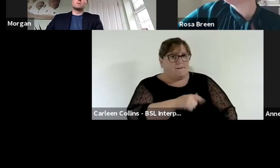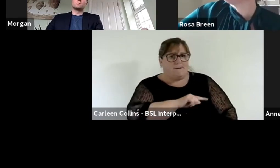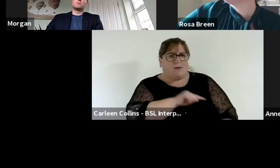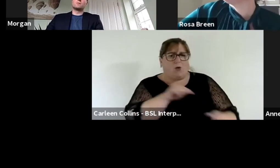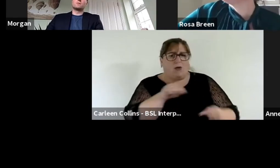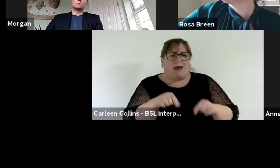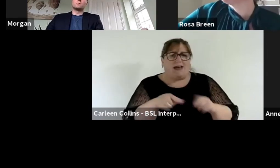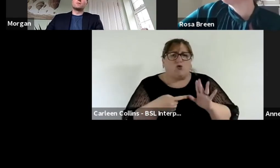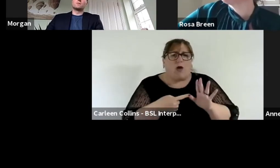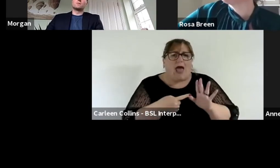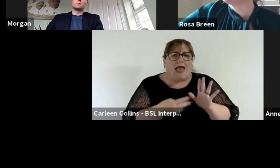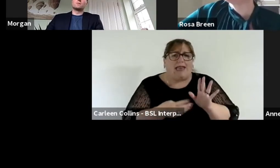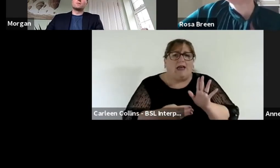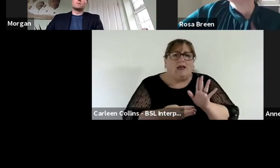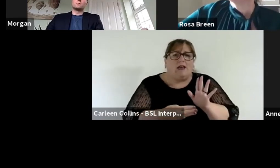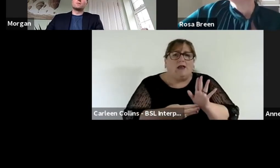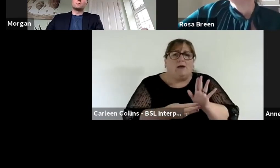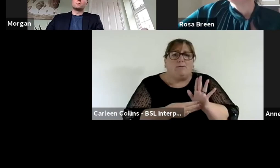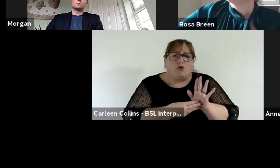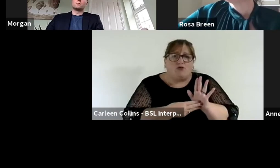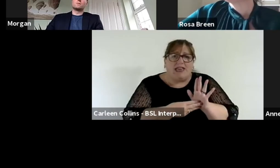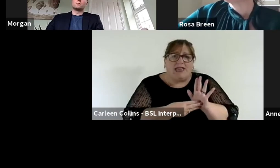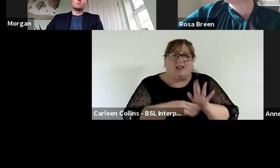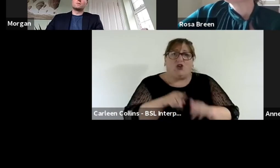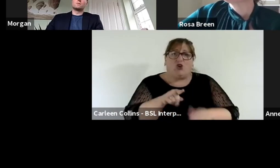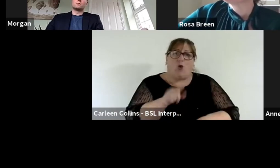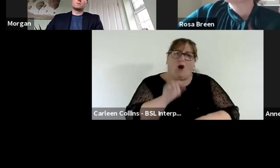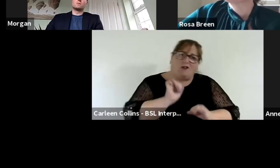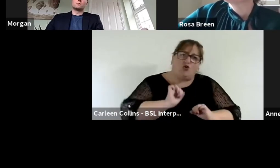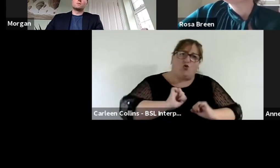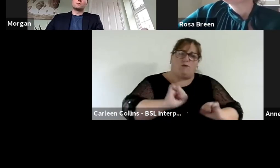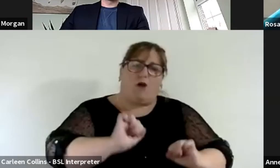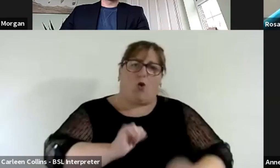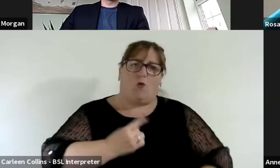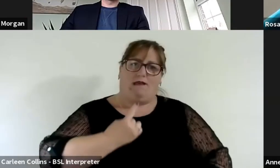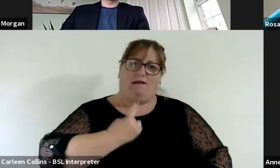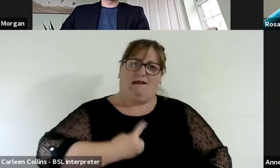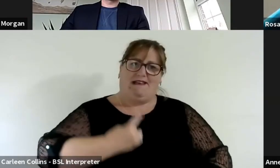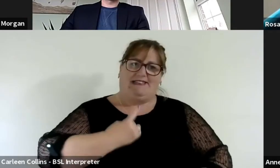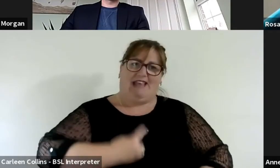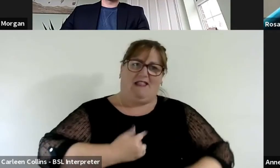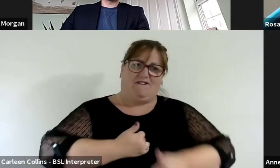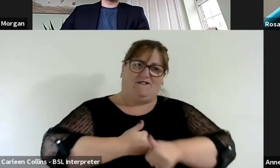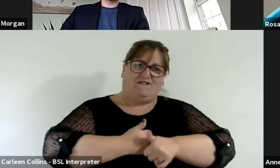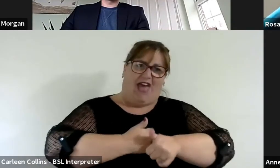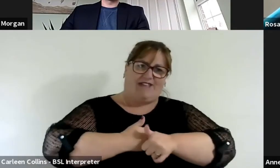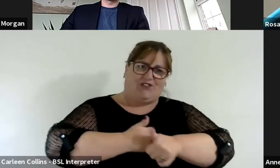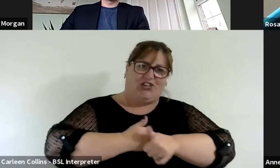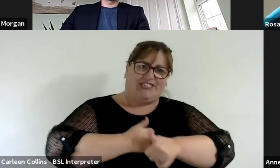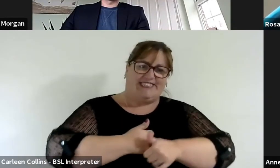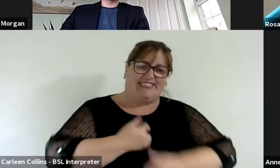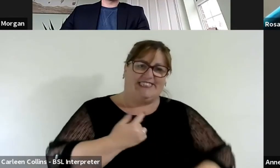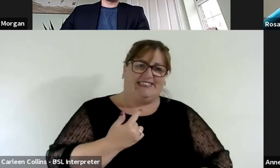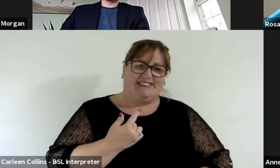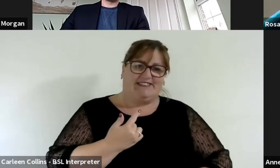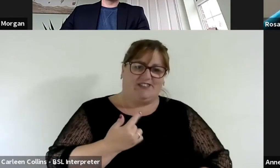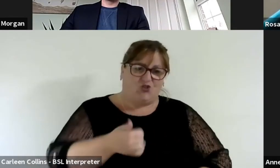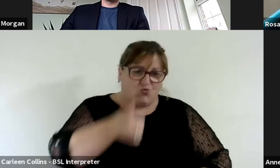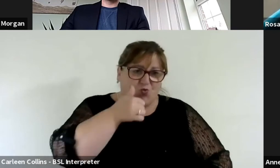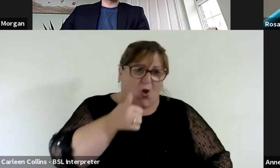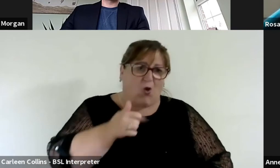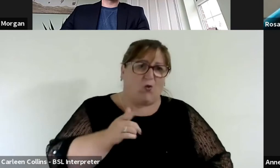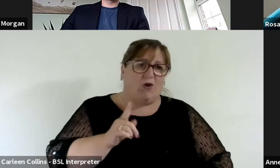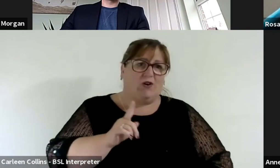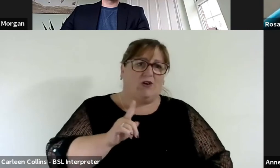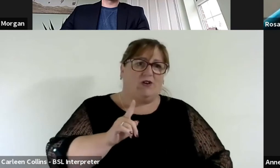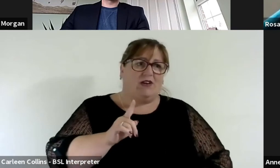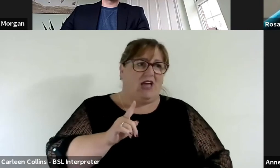We are very receptive, inclusive employer who want to understand what adjustments we can make.